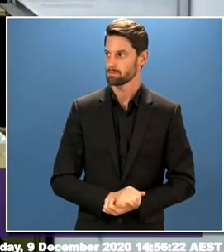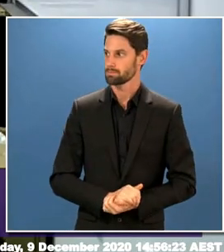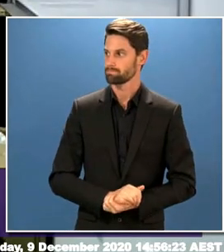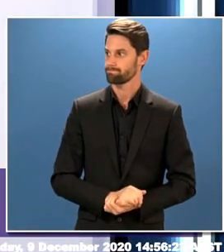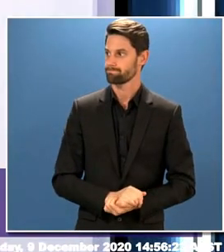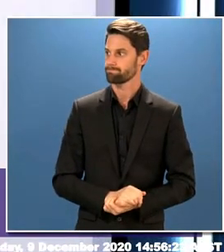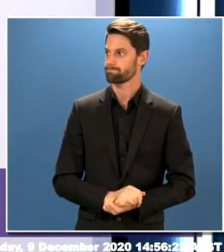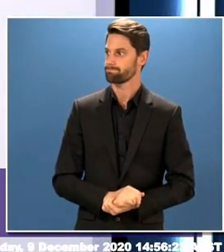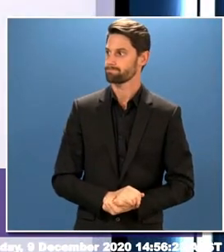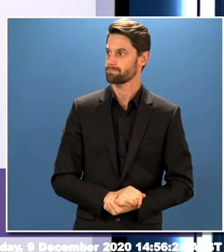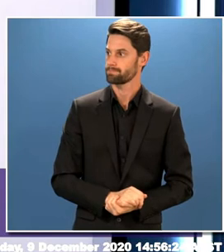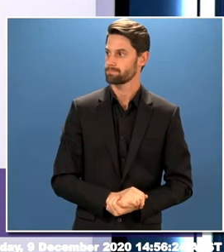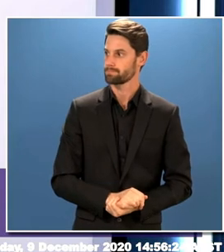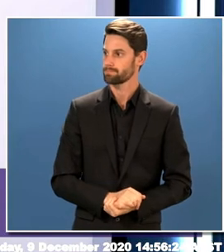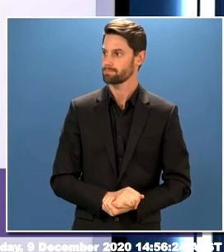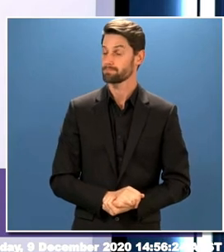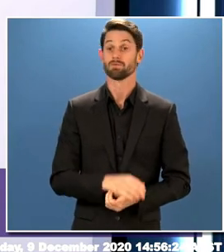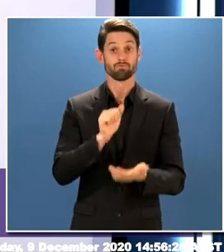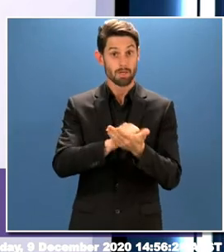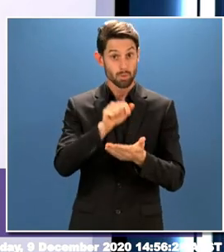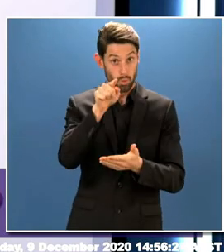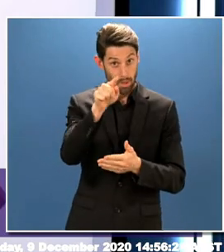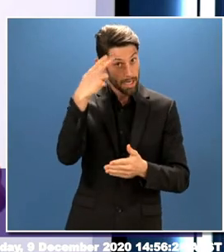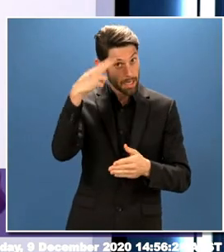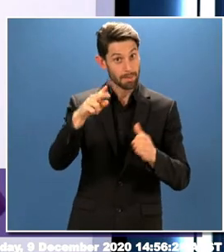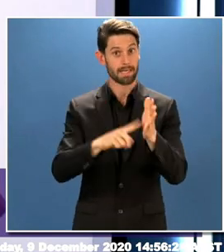Can I confirm that you are Lisa Stafford? Yes, that's correct.